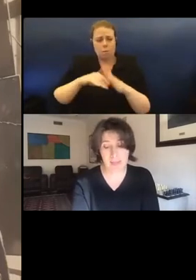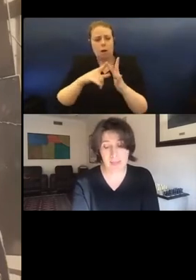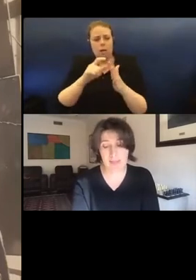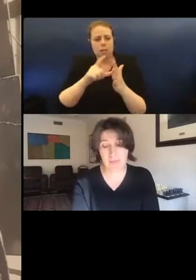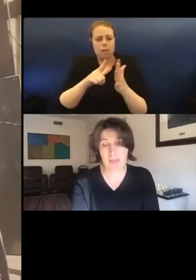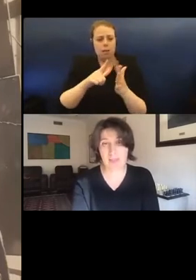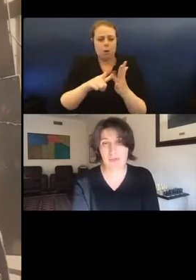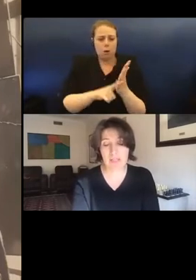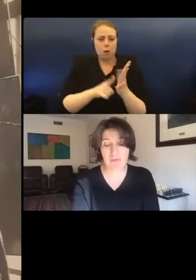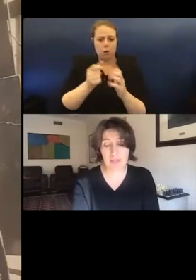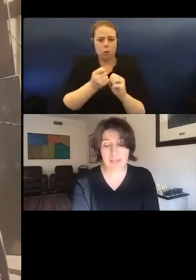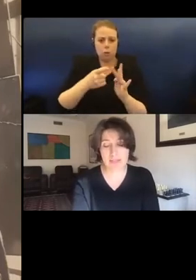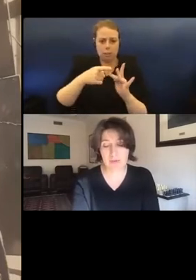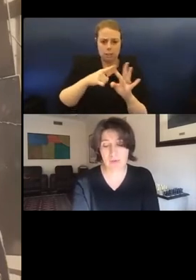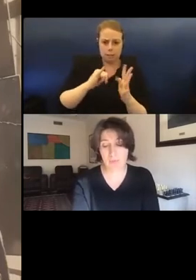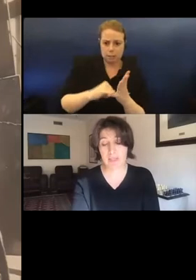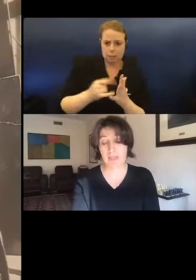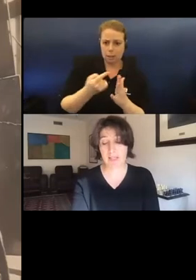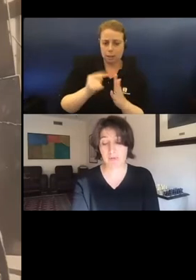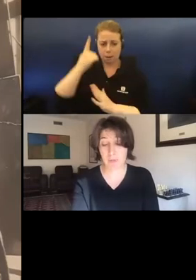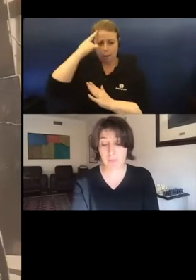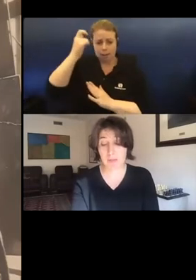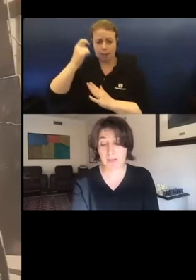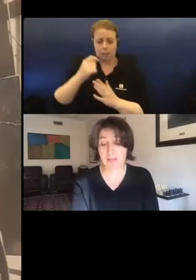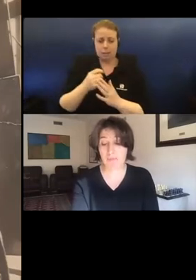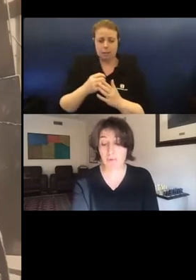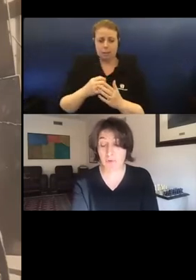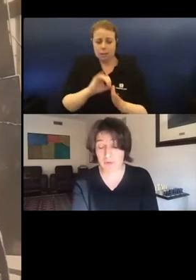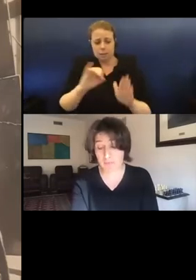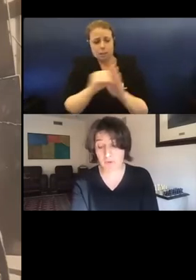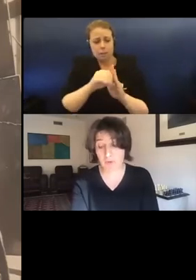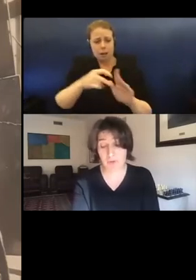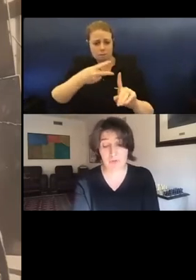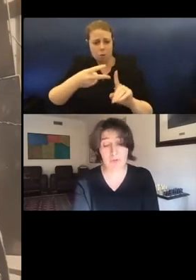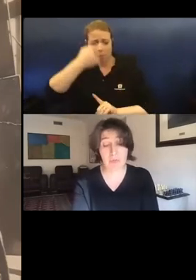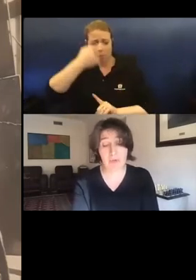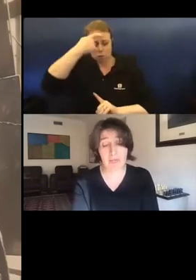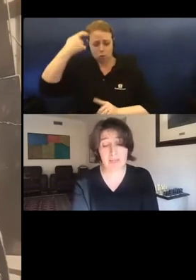and civilize great violence and trauma that i carry with me as a subvert through my practice in